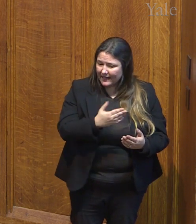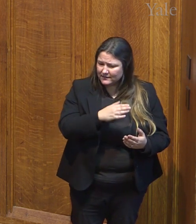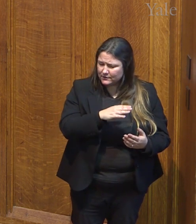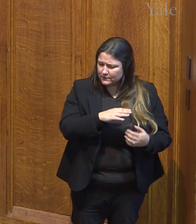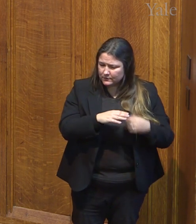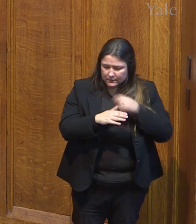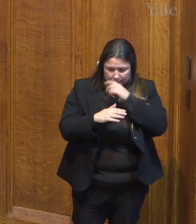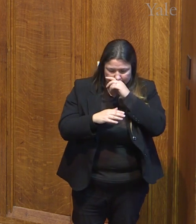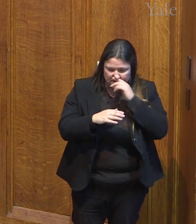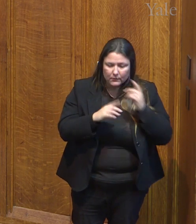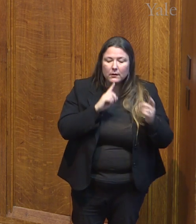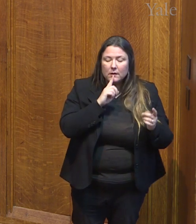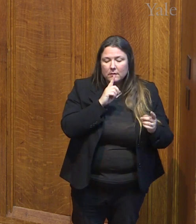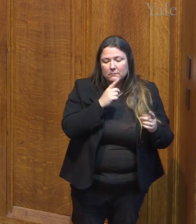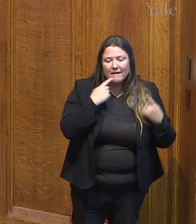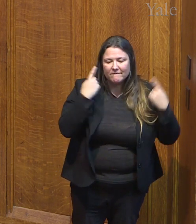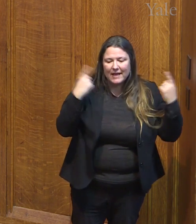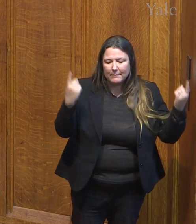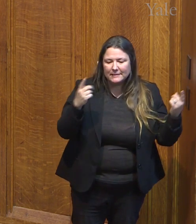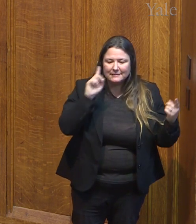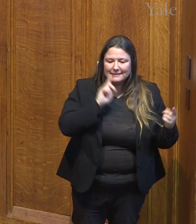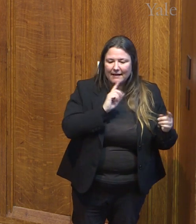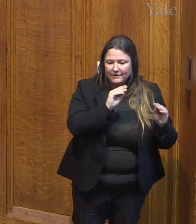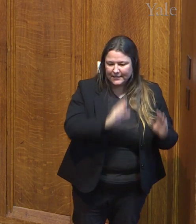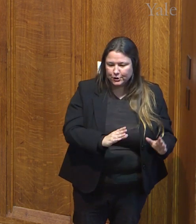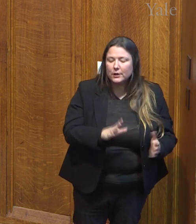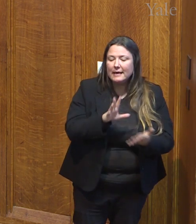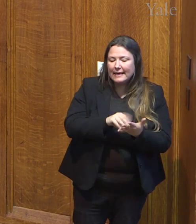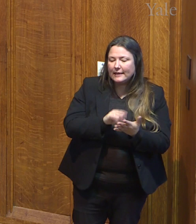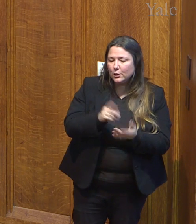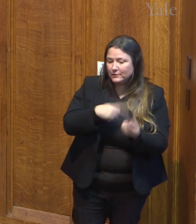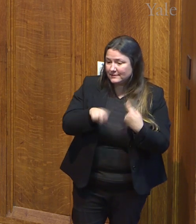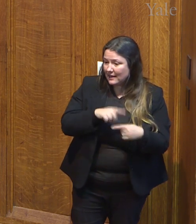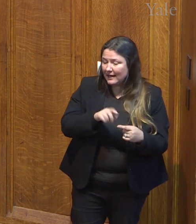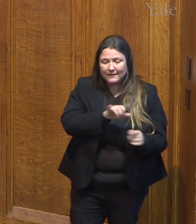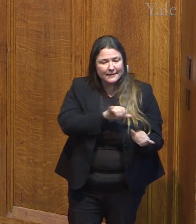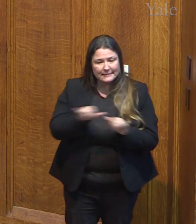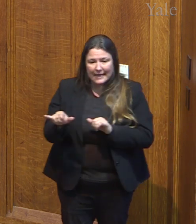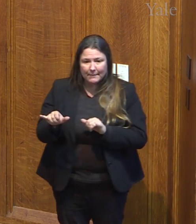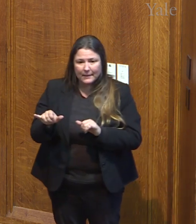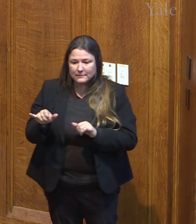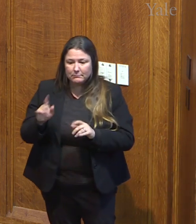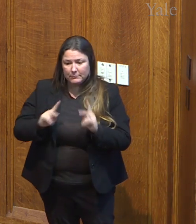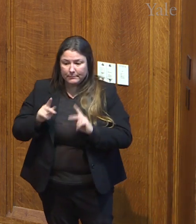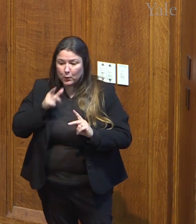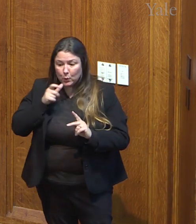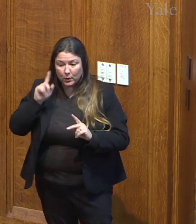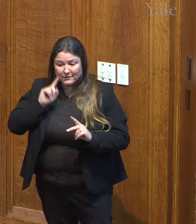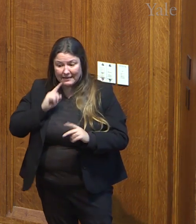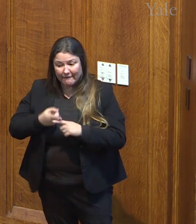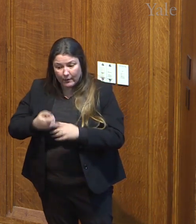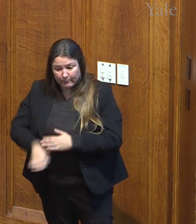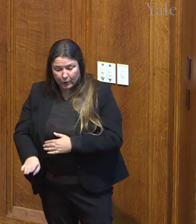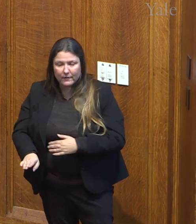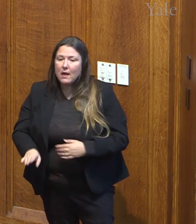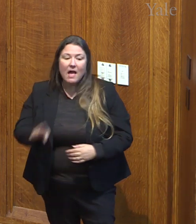a noted Deaf teacher there, learned to sign as well as those who were Deaf from birth. An unprecedented accomplishment.